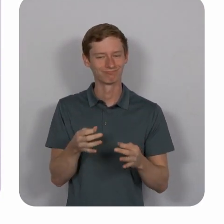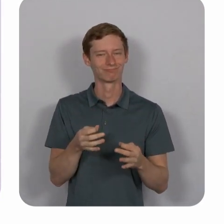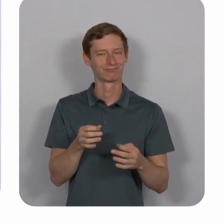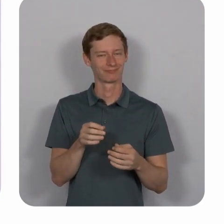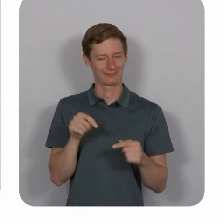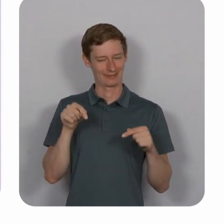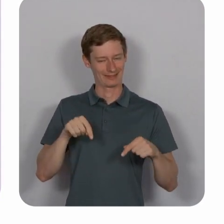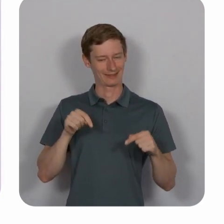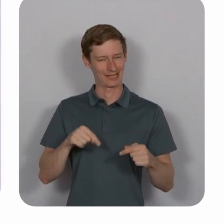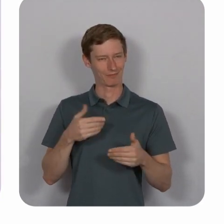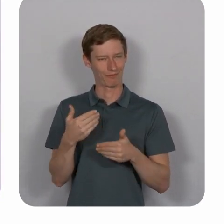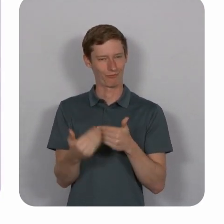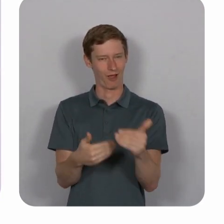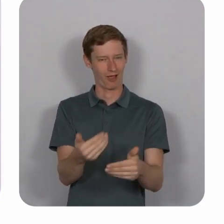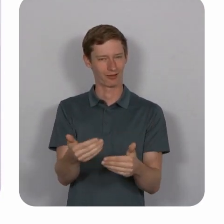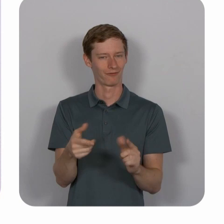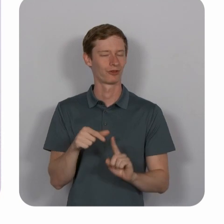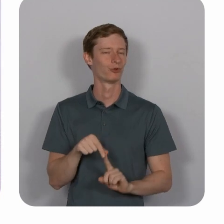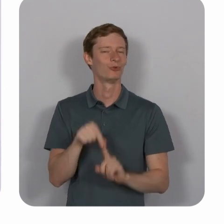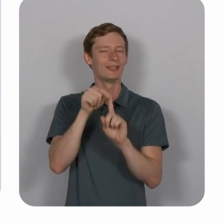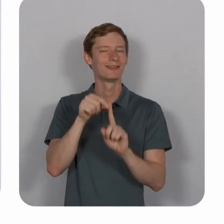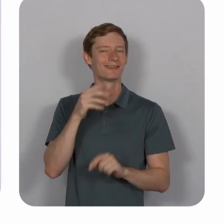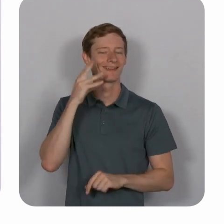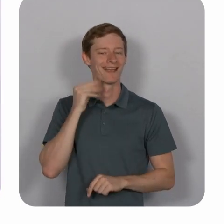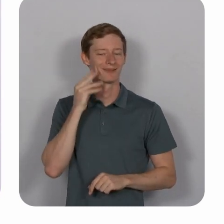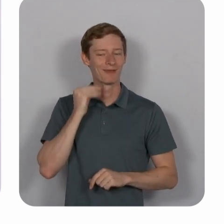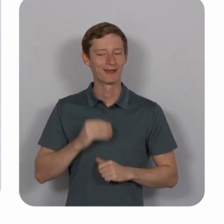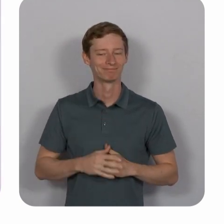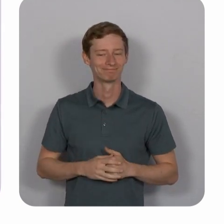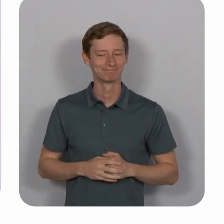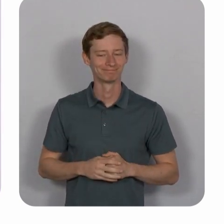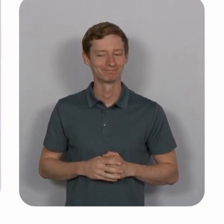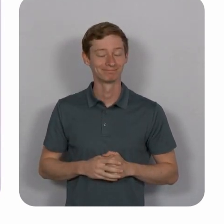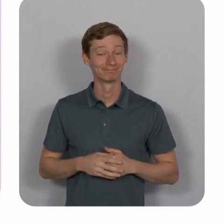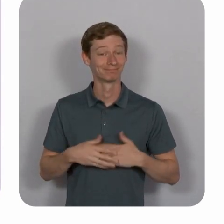a unique experience of bringing Lorena,